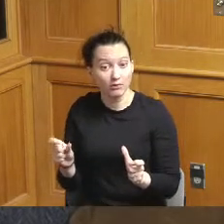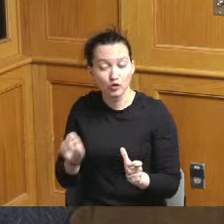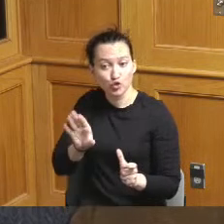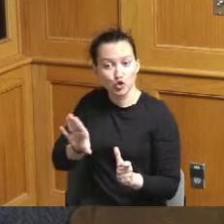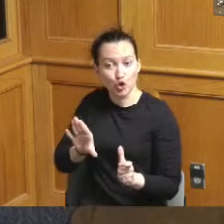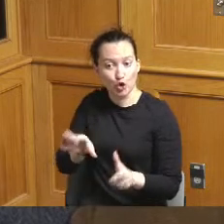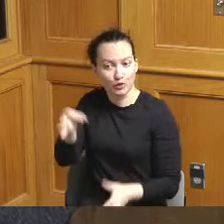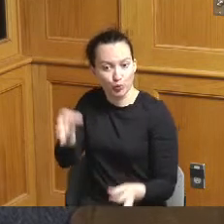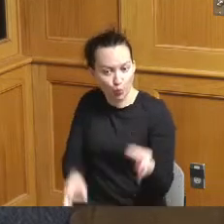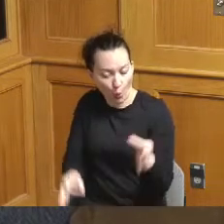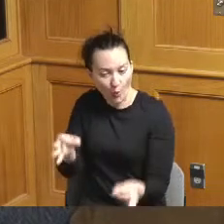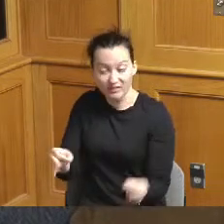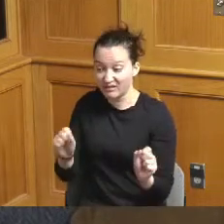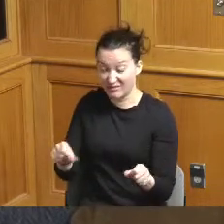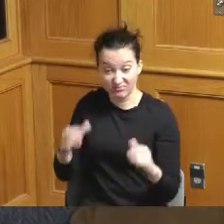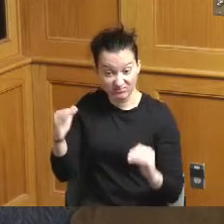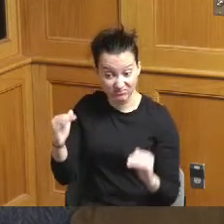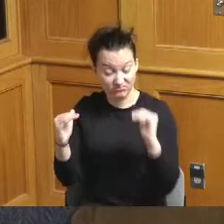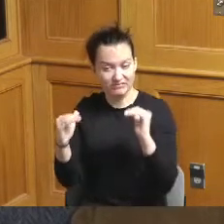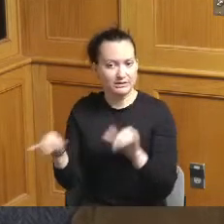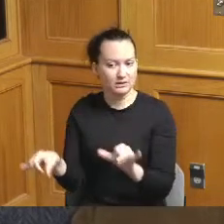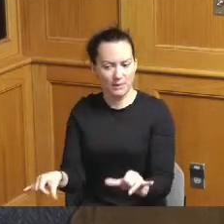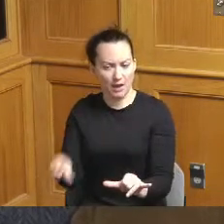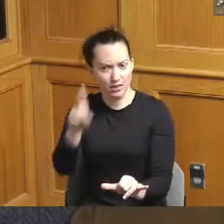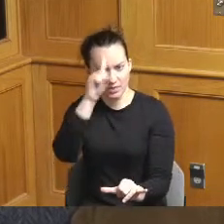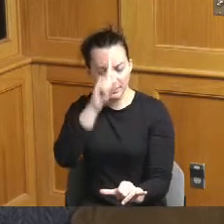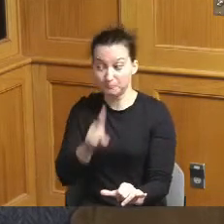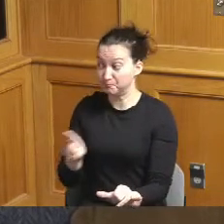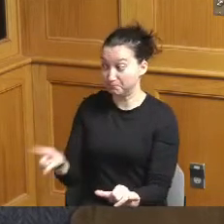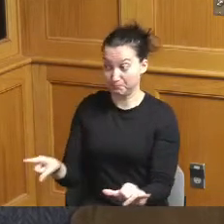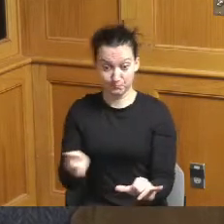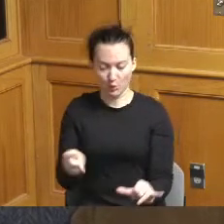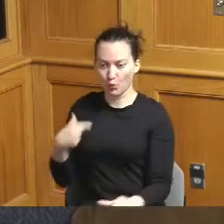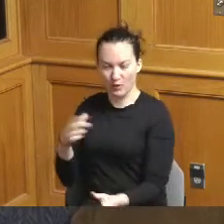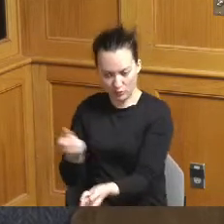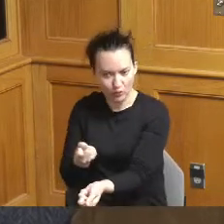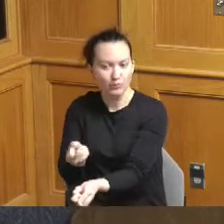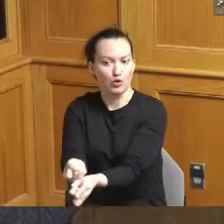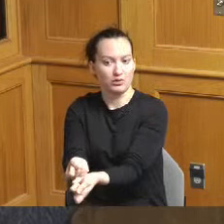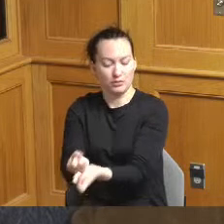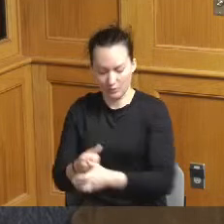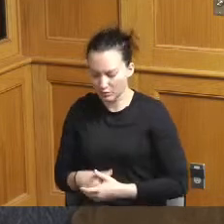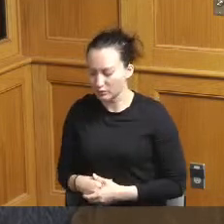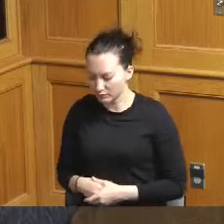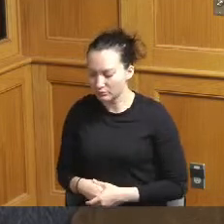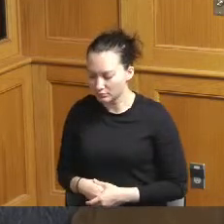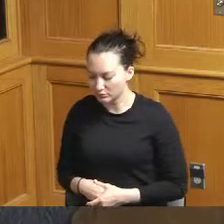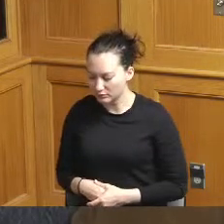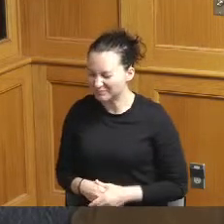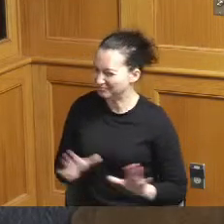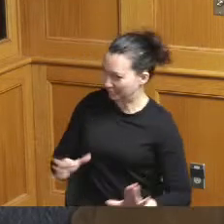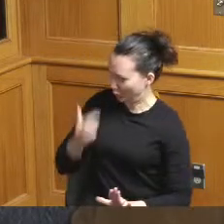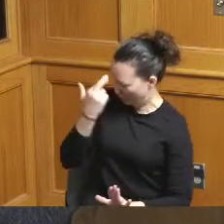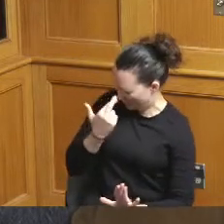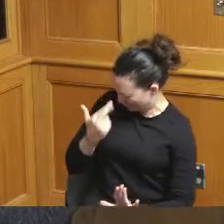court to do the same I think you're hearing that you know we would support that within reason but